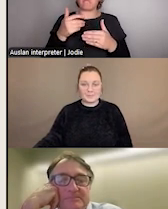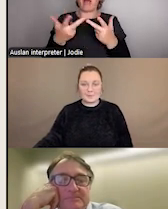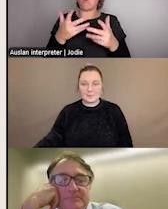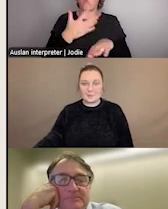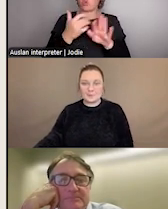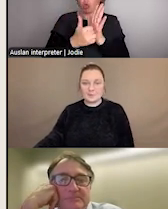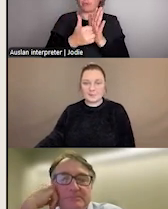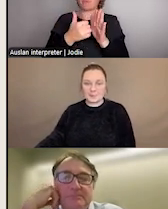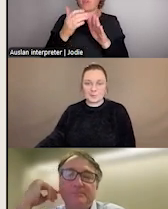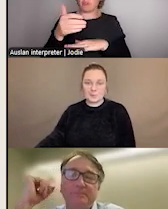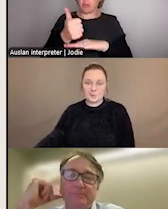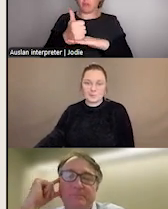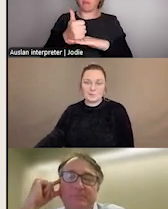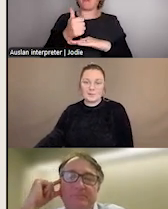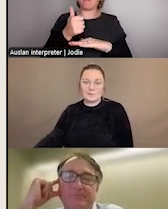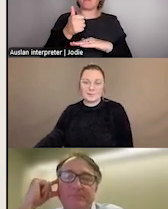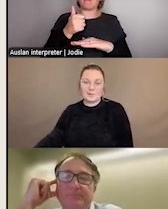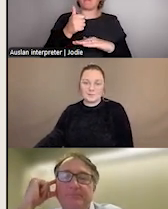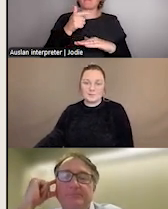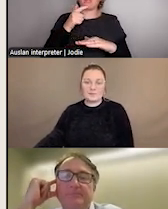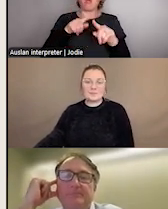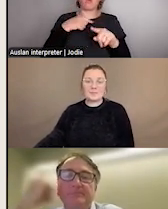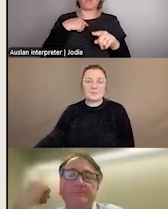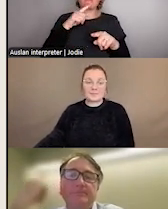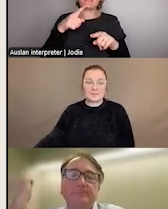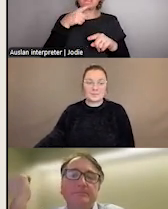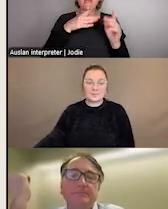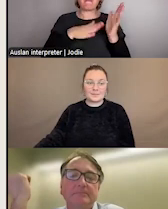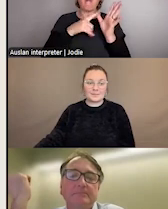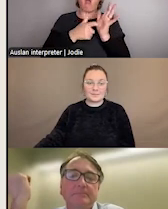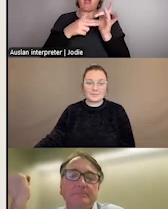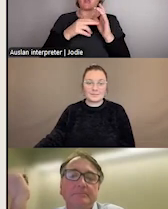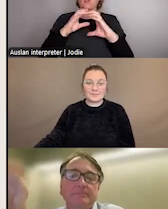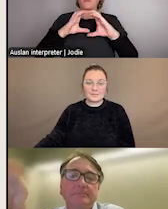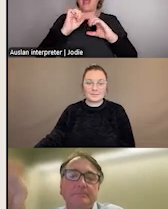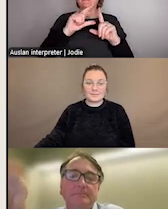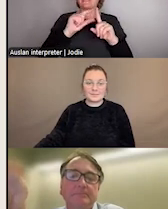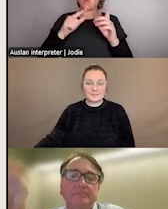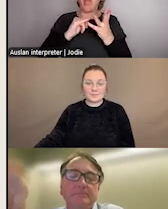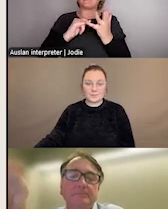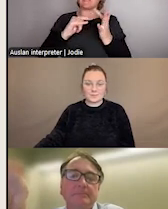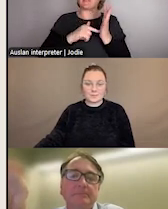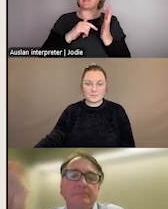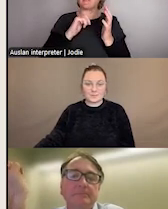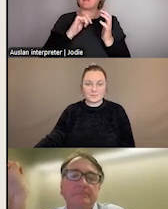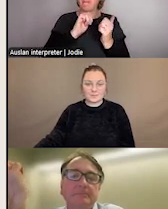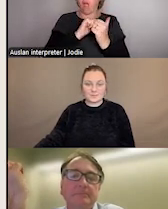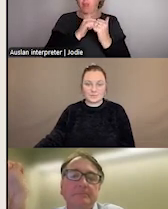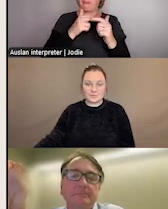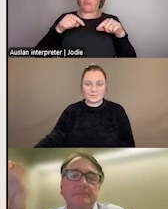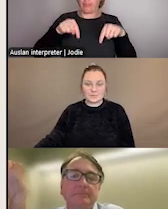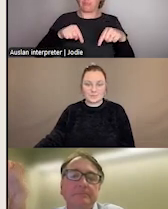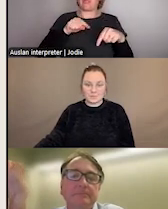have got. As I said, Marlin Communications are our digital asset partners in this. They are going to